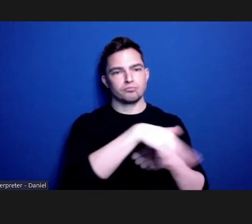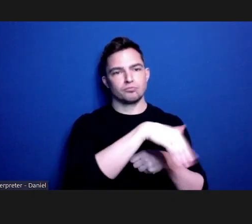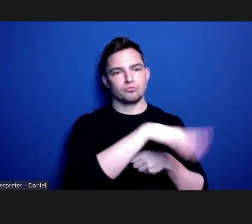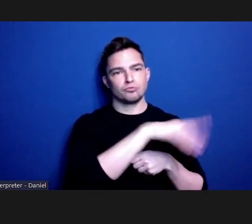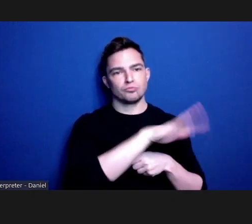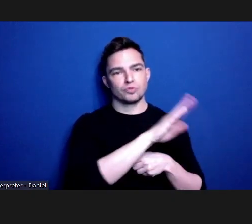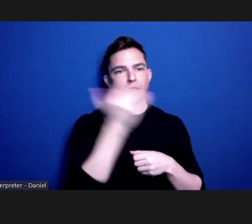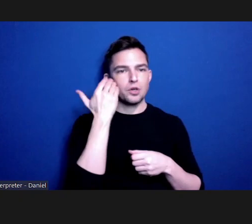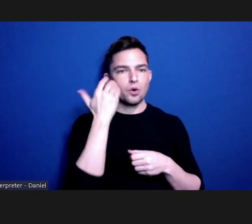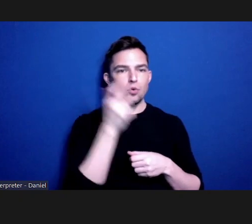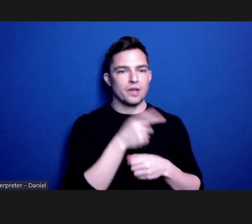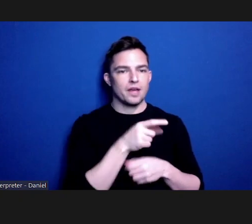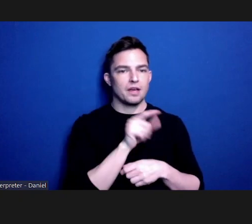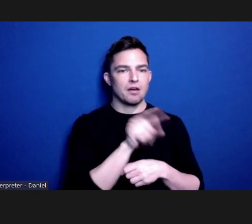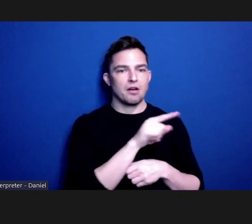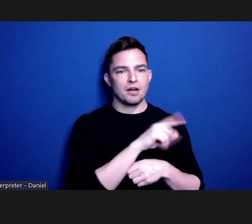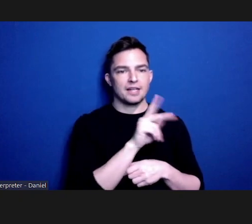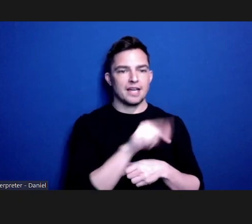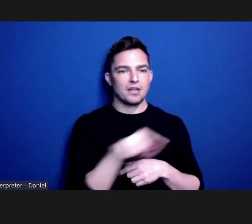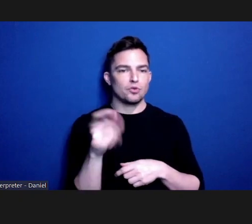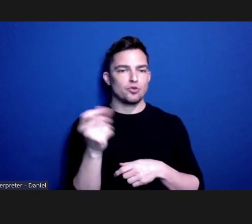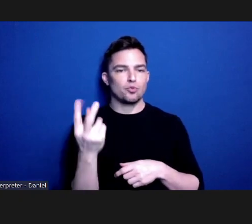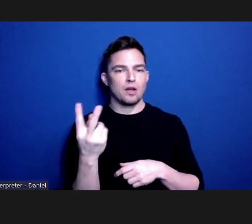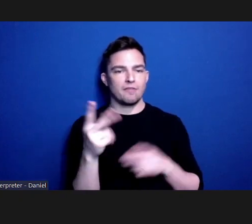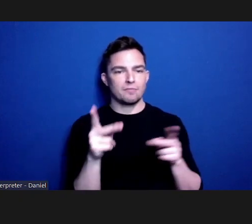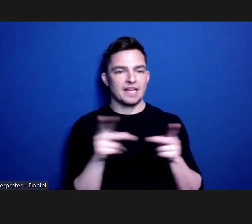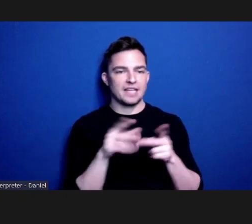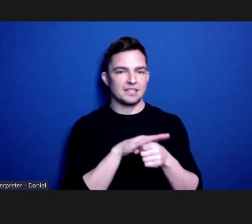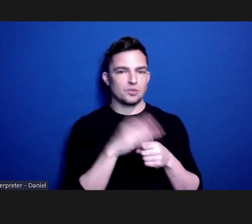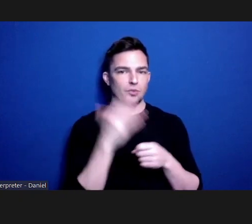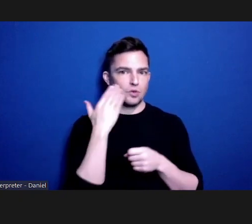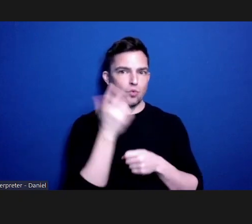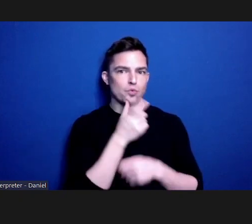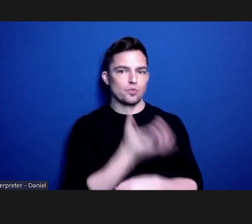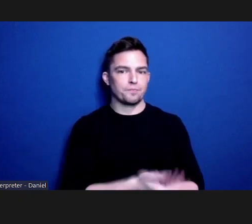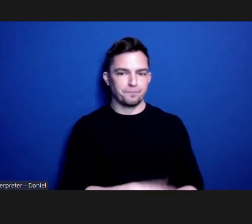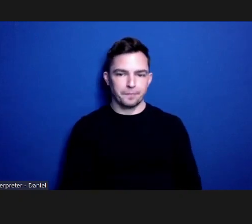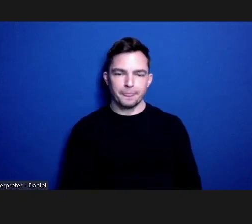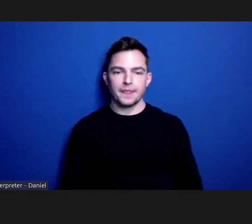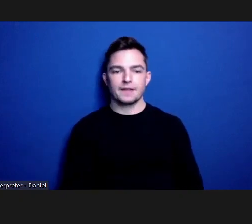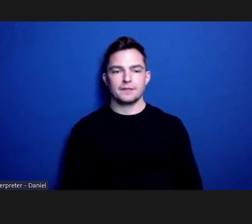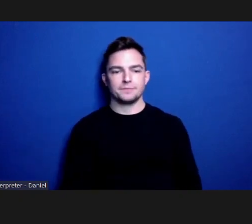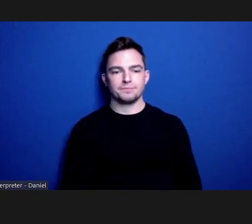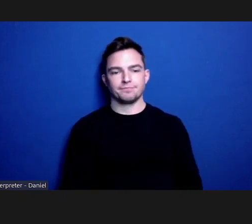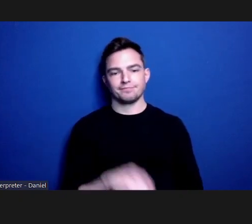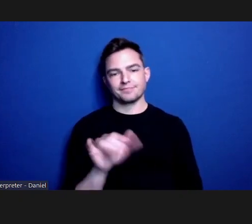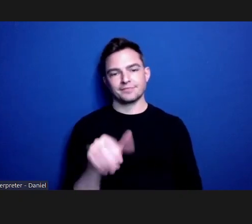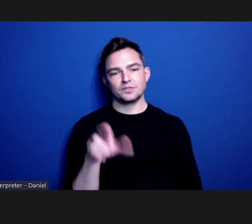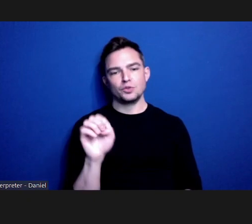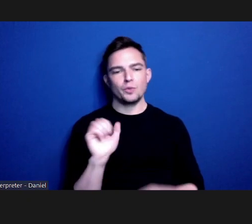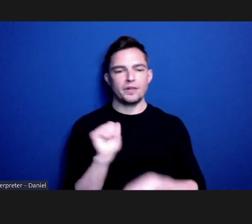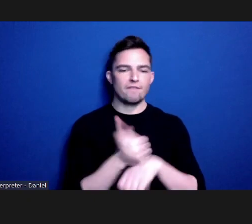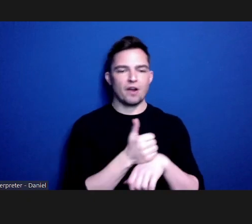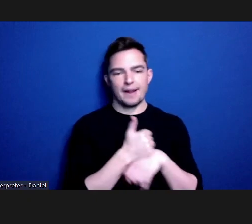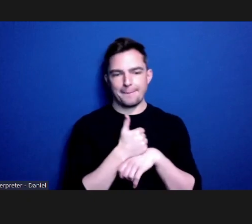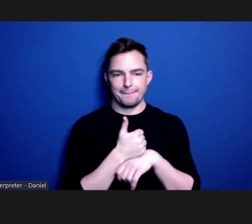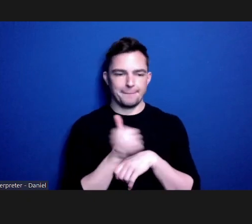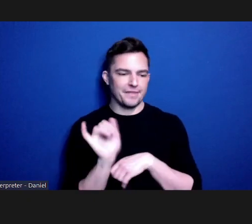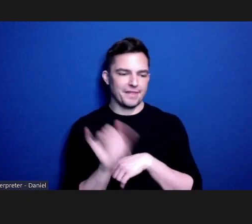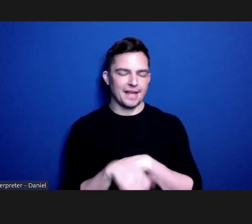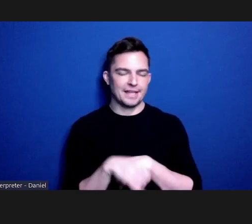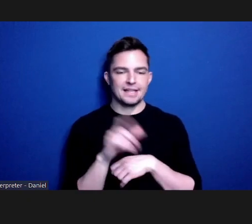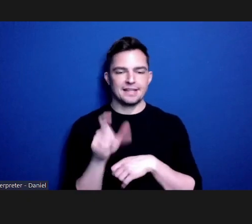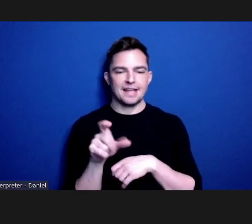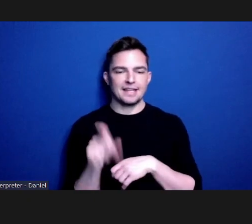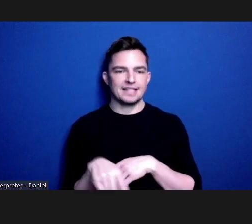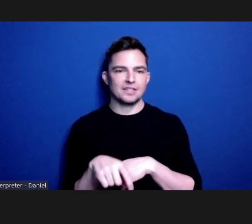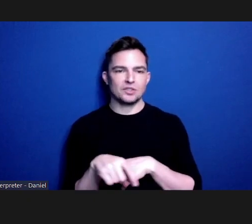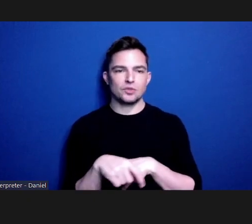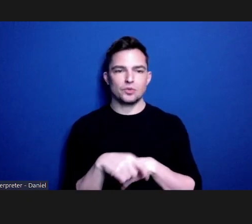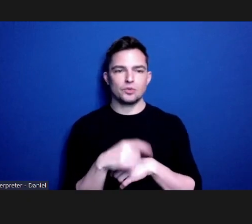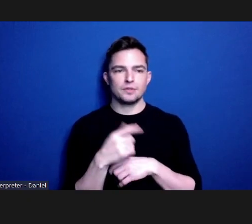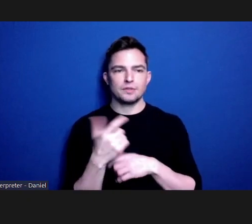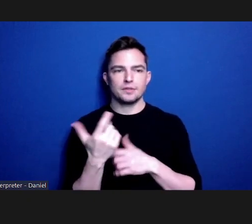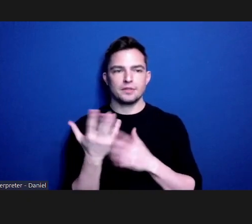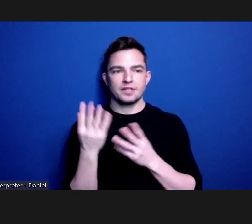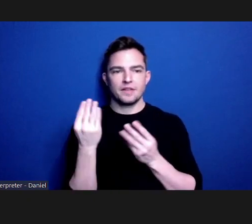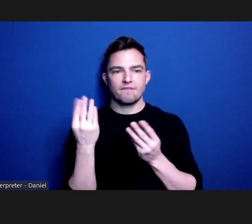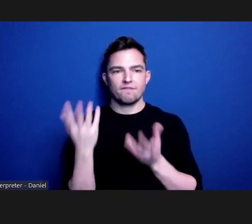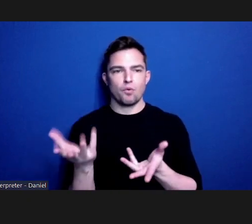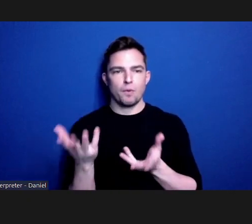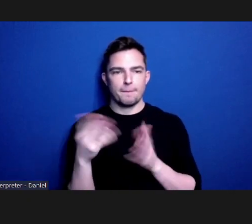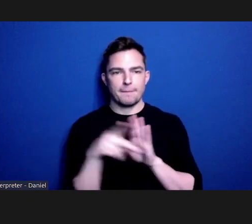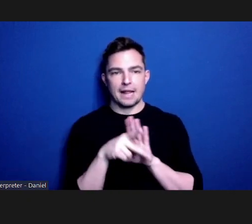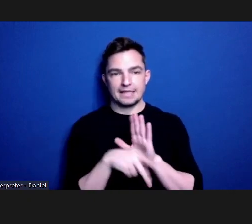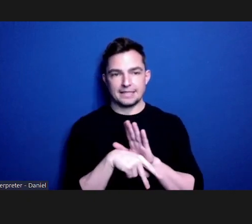K-12 spaces. And that reframing of it, you know, and that needs to inform policies, future